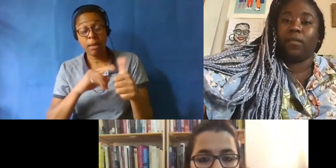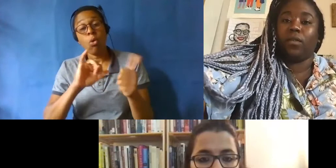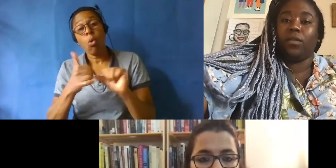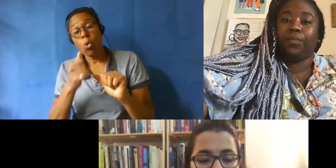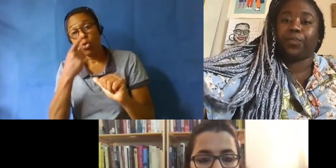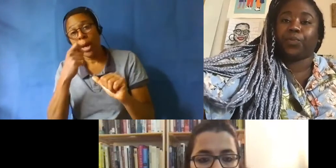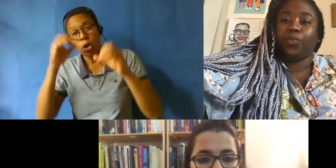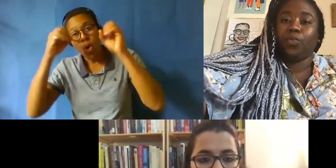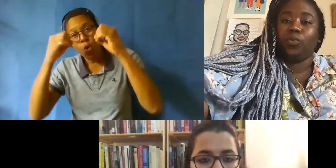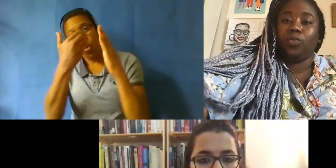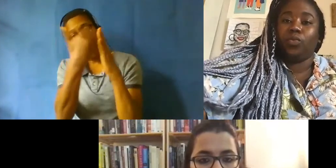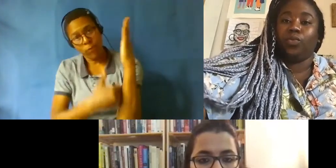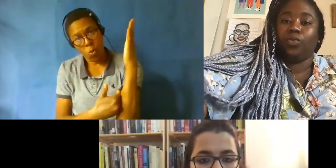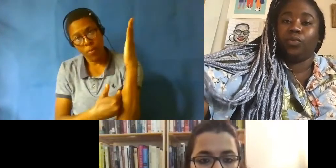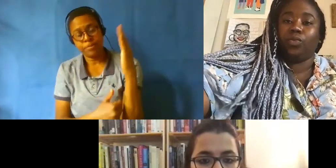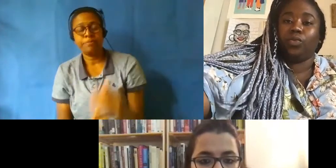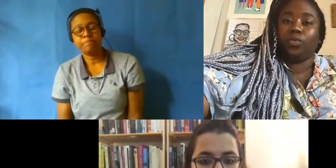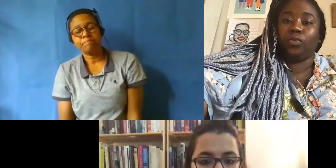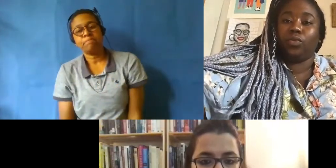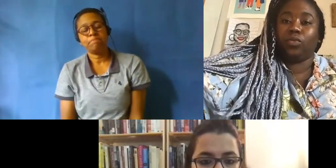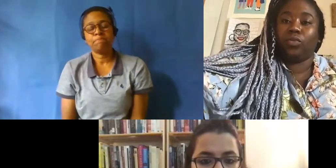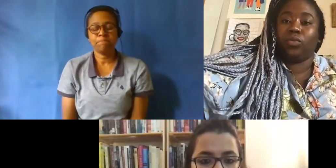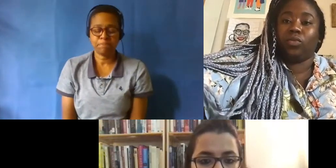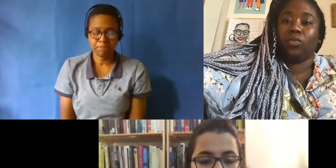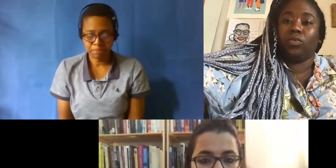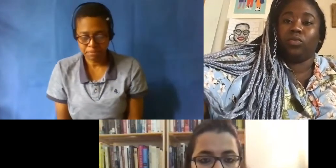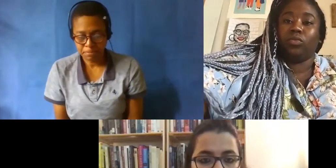want to post questions anonymously, the presentations have given us a lot to